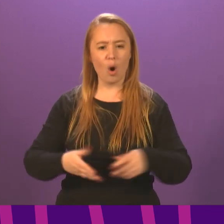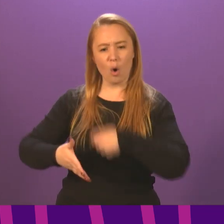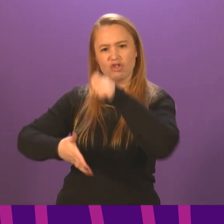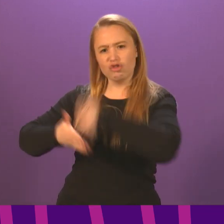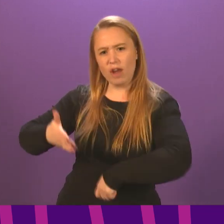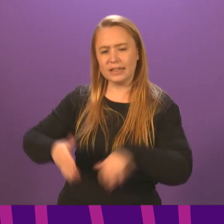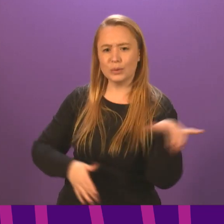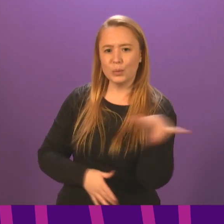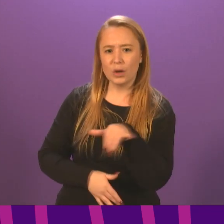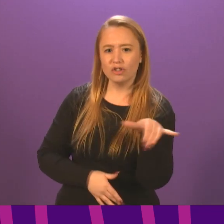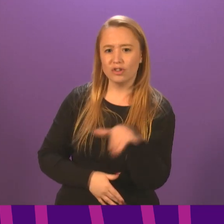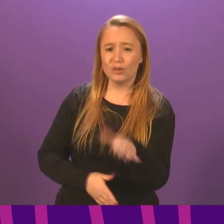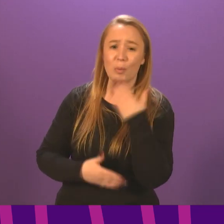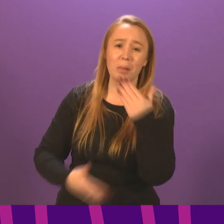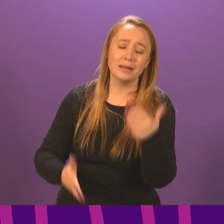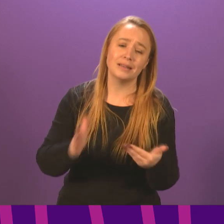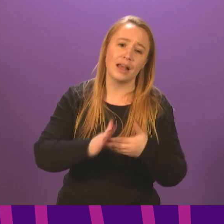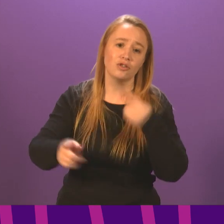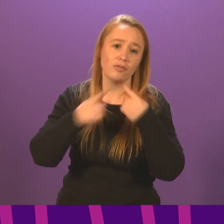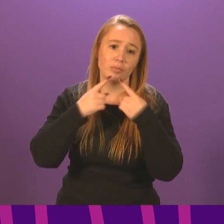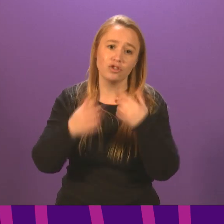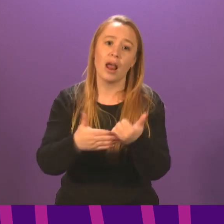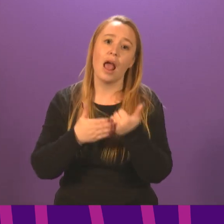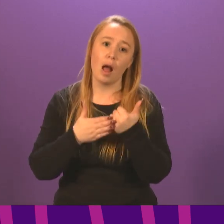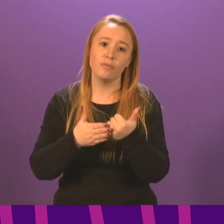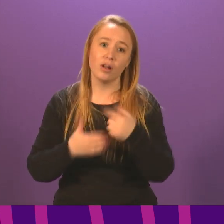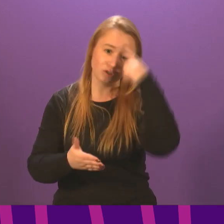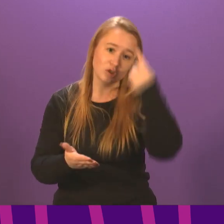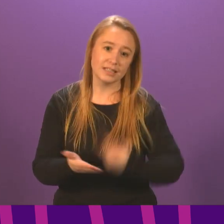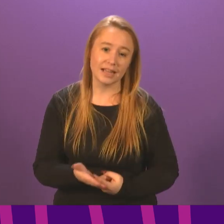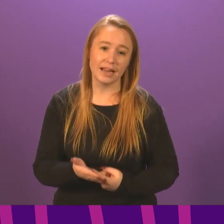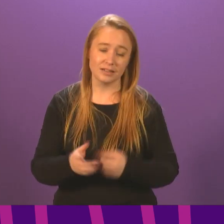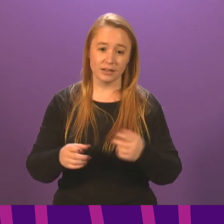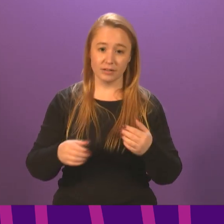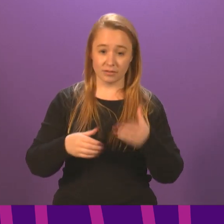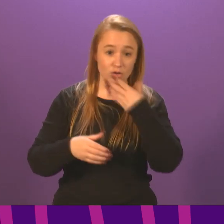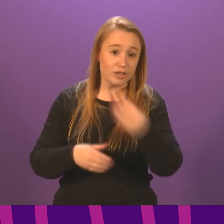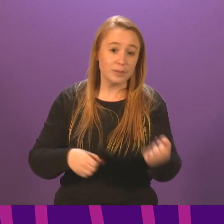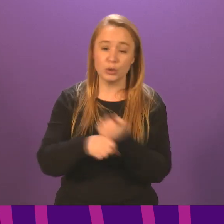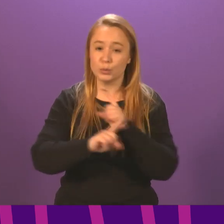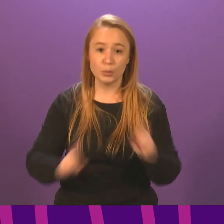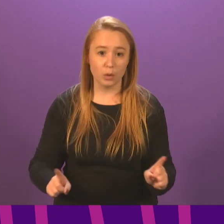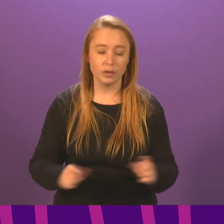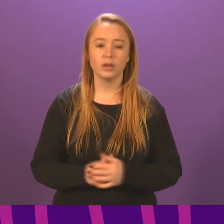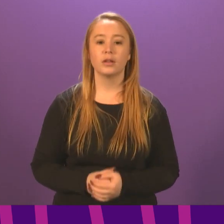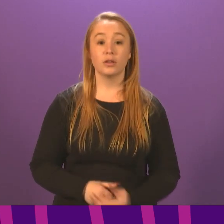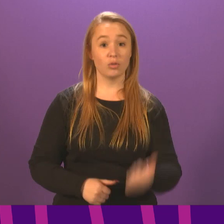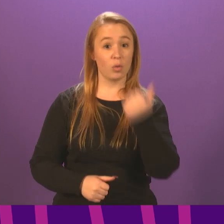she will understand that further indications would be helpful for people. Today, we have heard further alarming indications about the virus, and we have also seen outbreaks